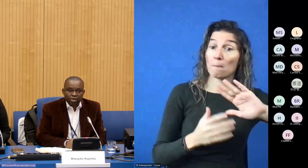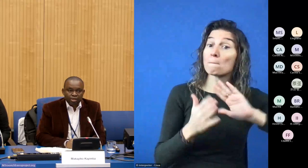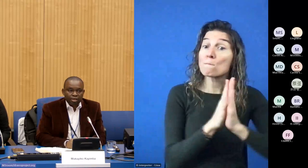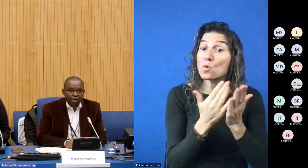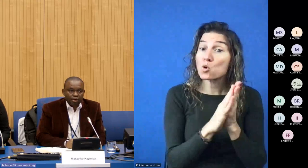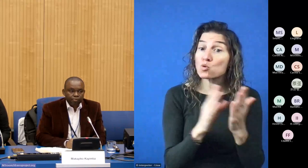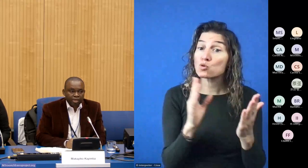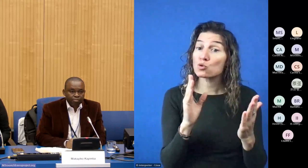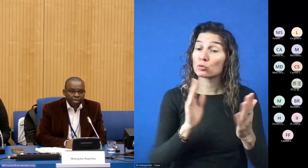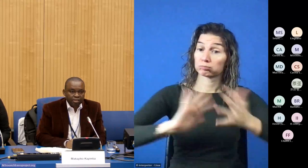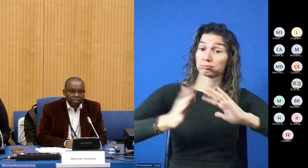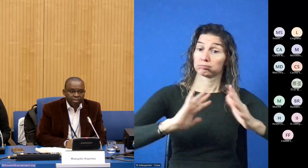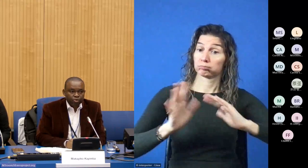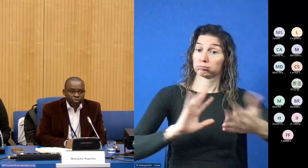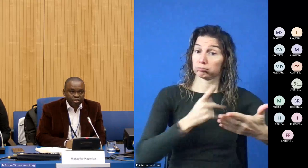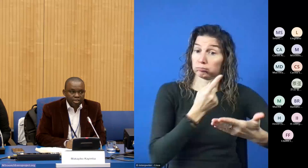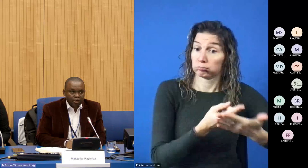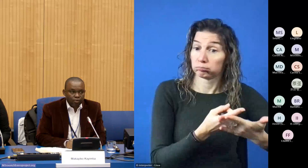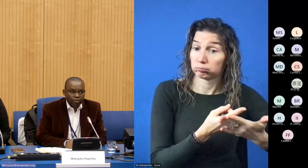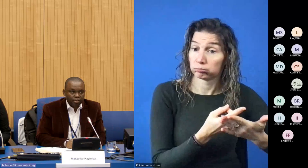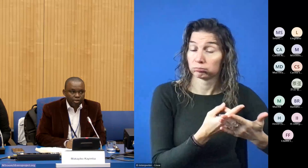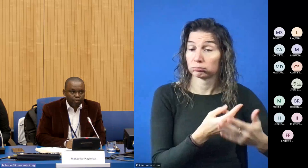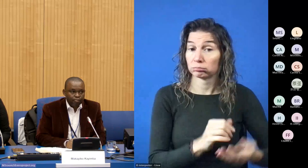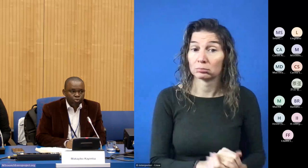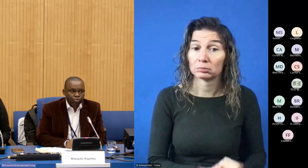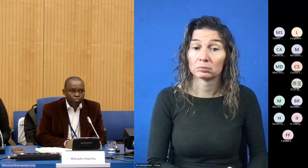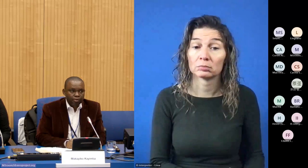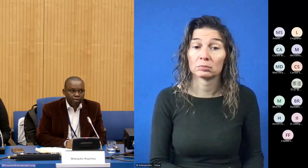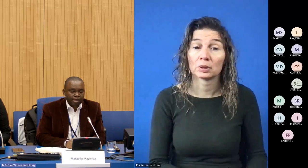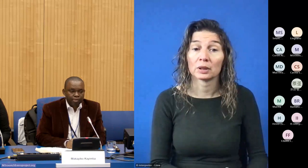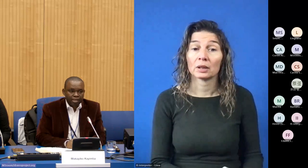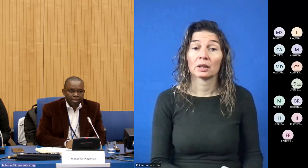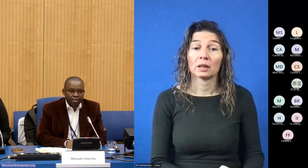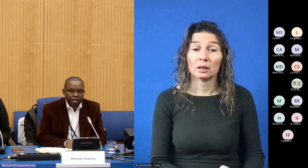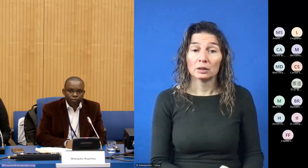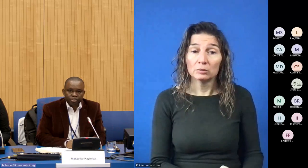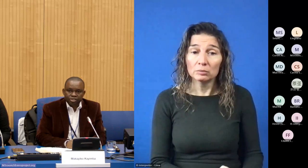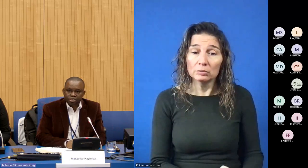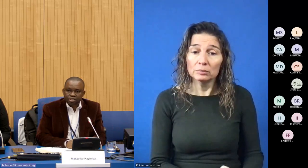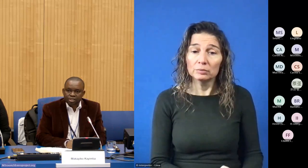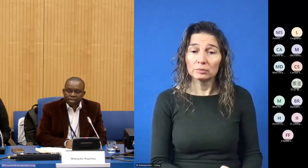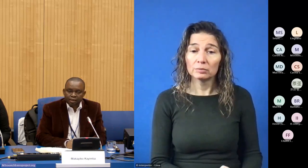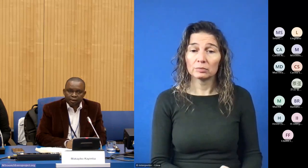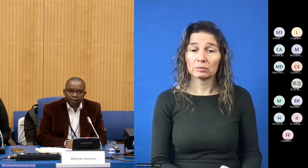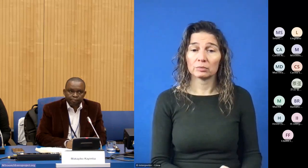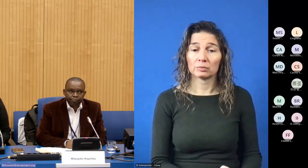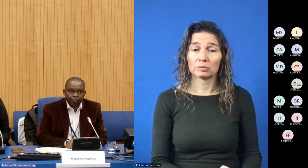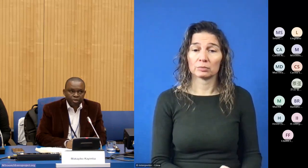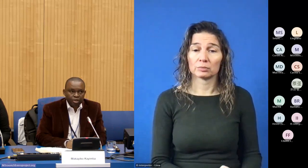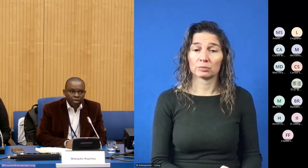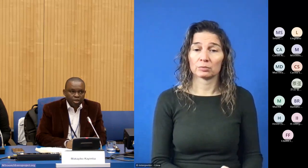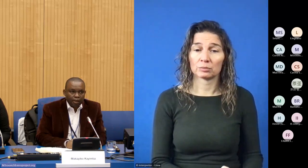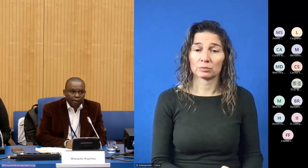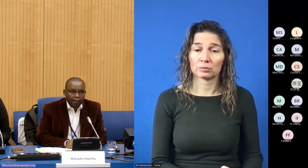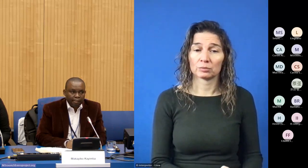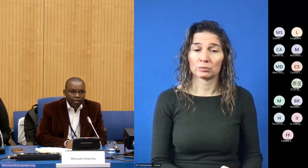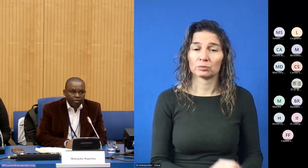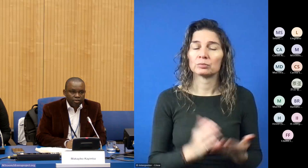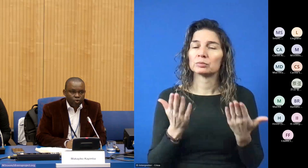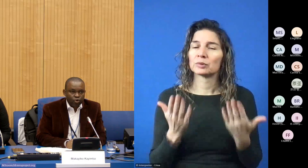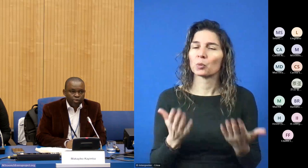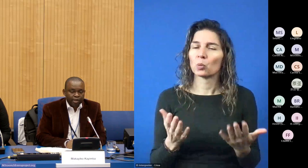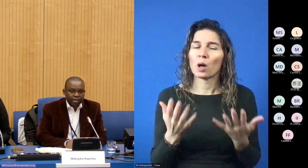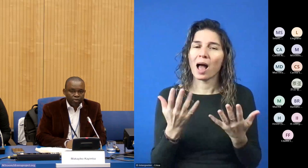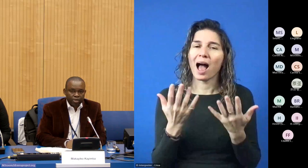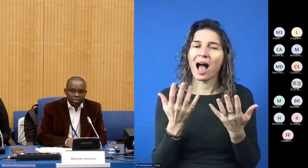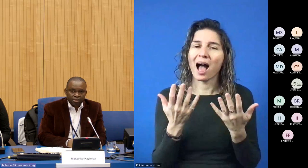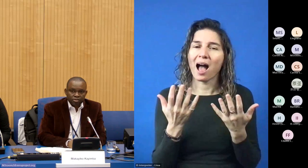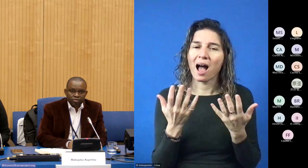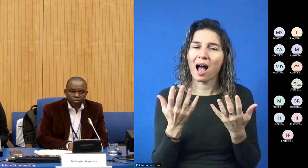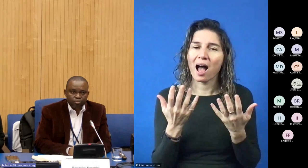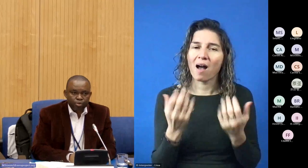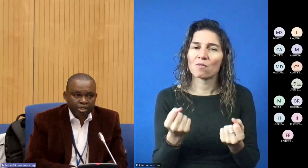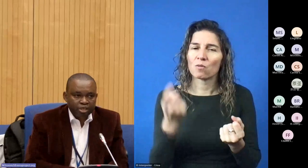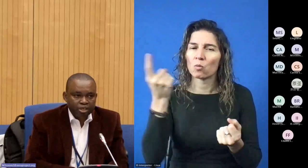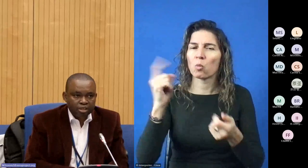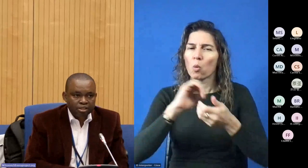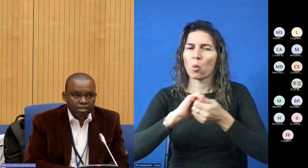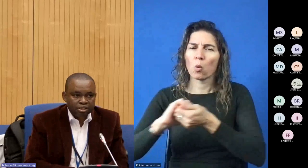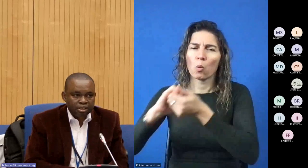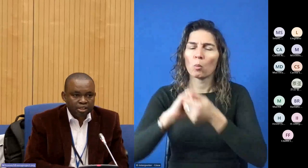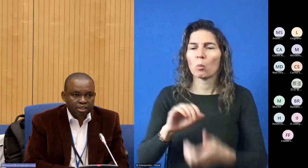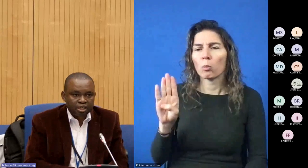one can be accessed, because they are on the library, which is owned by an organisation in